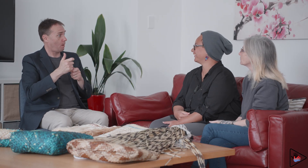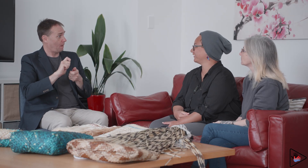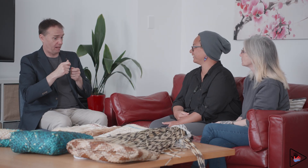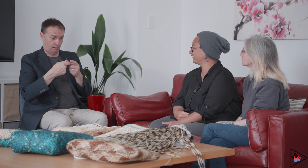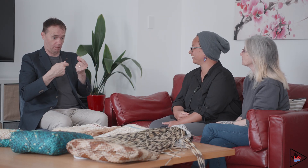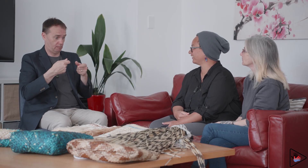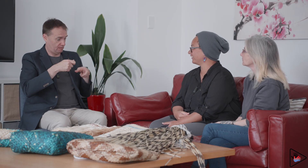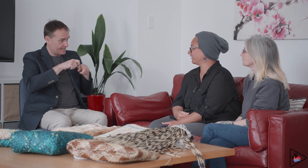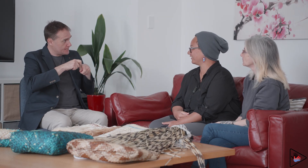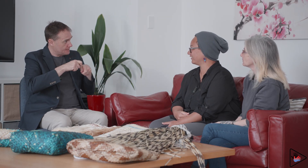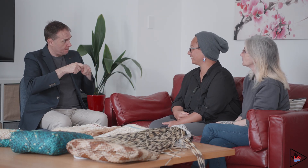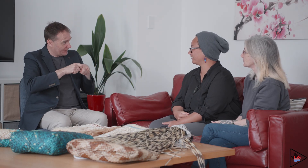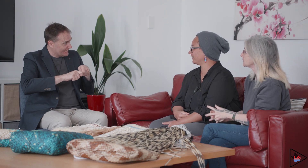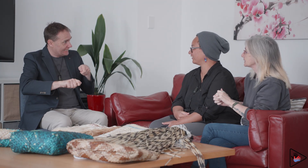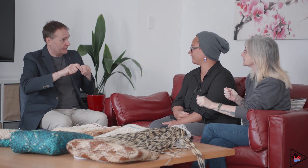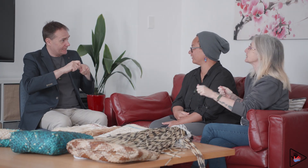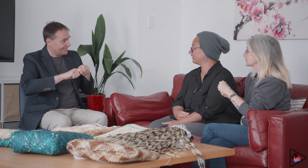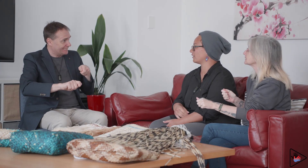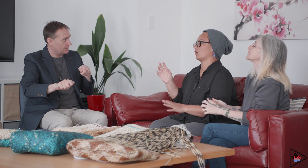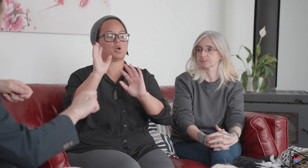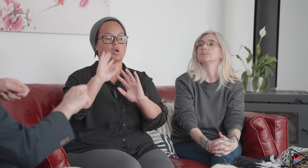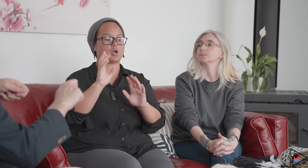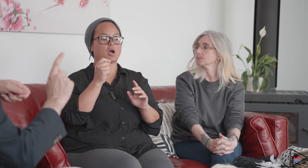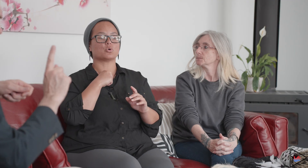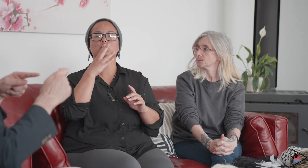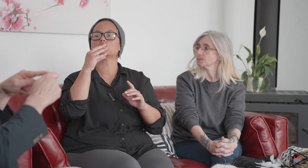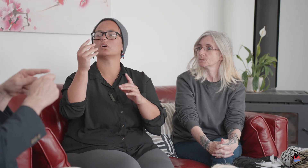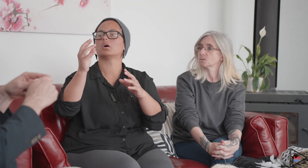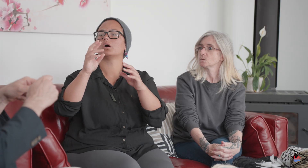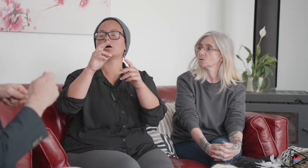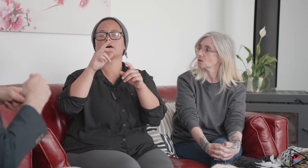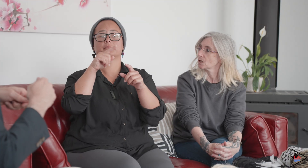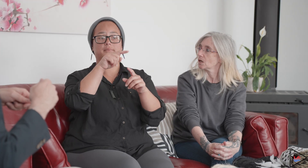potato peeler. All right. You can use a potato peeler even. Well you Yeah. Yeah.